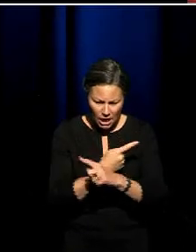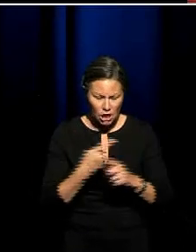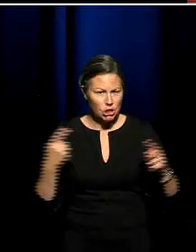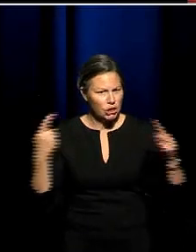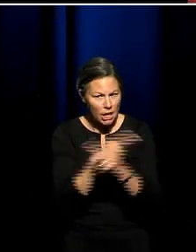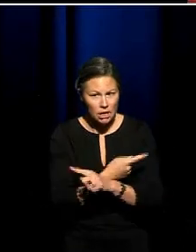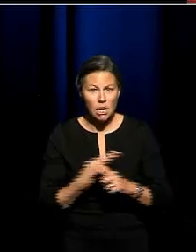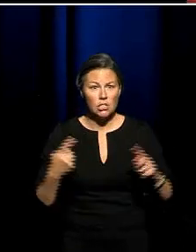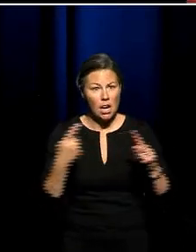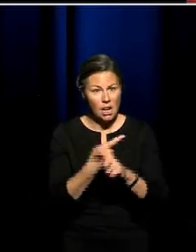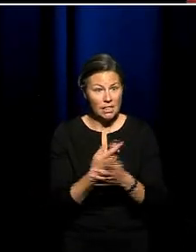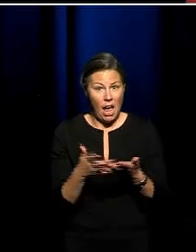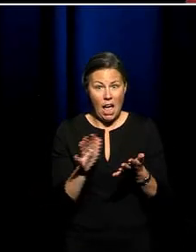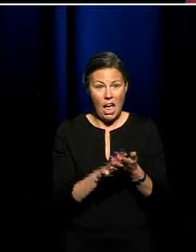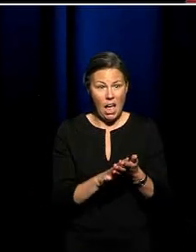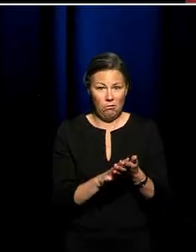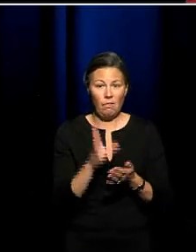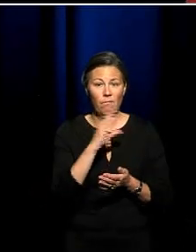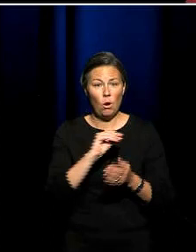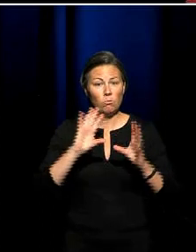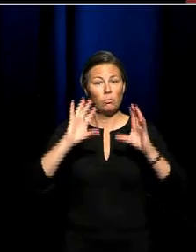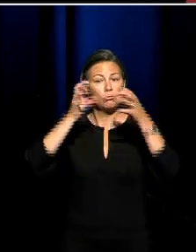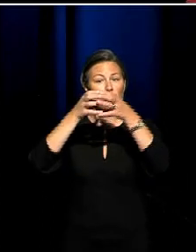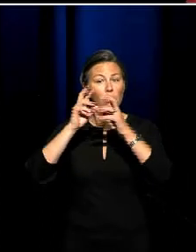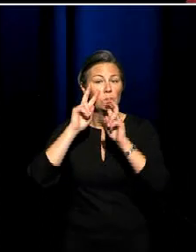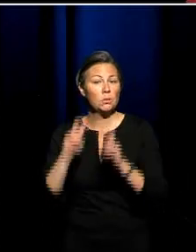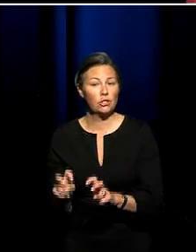substantially by Royal Commissions. The clearest example is the work of the